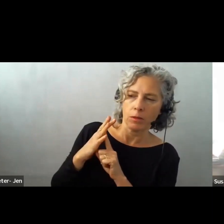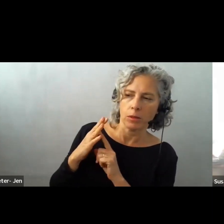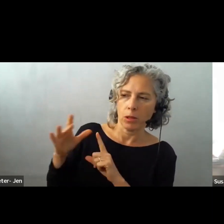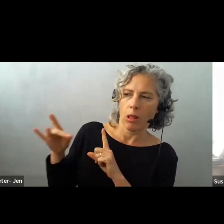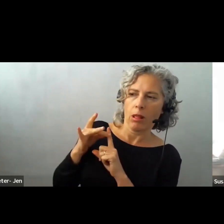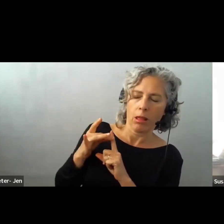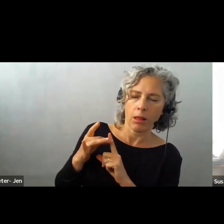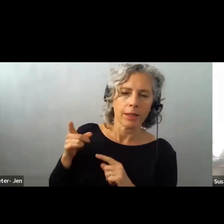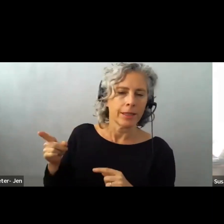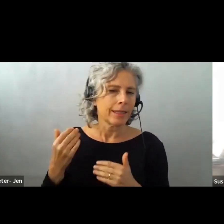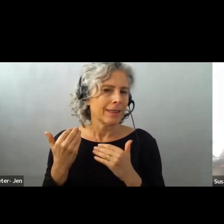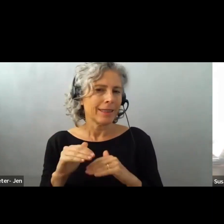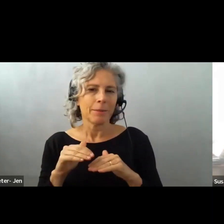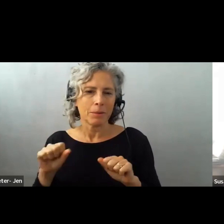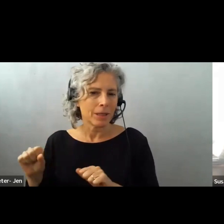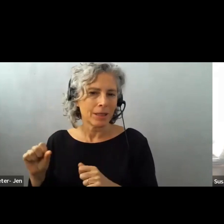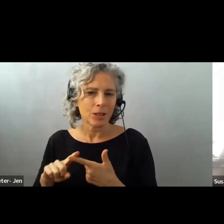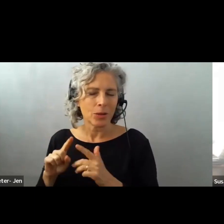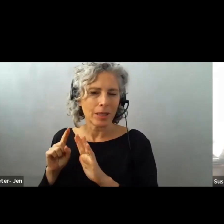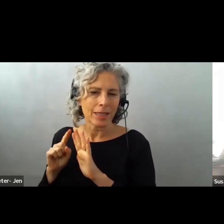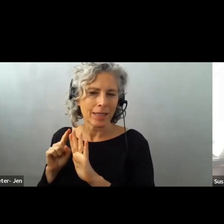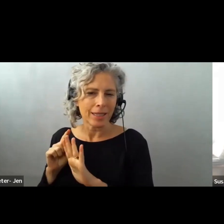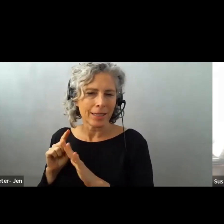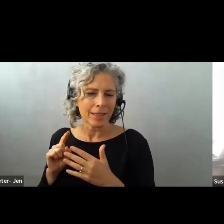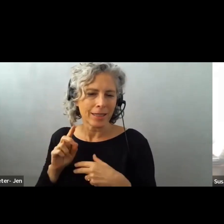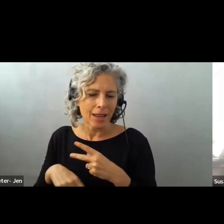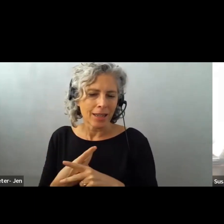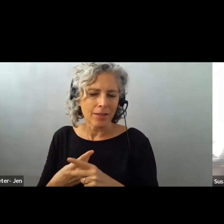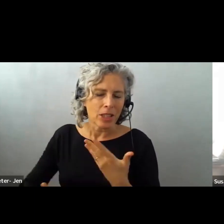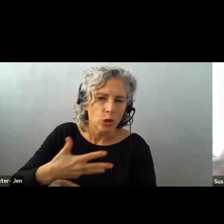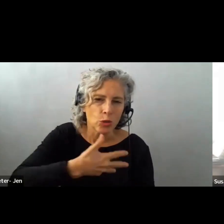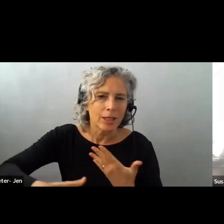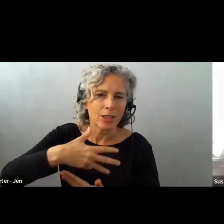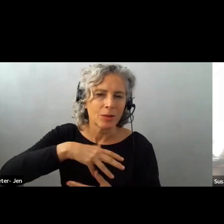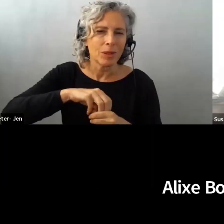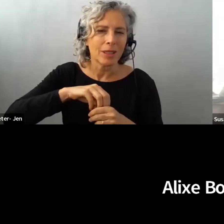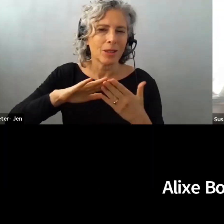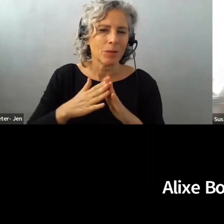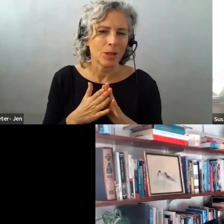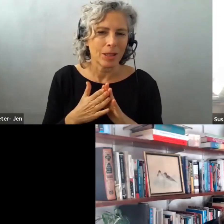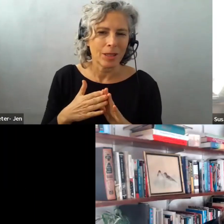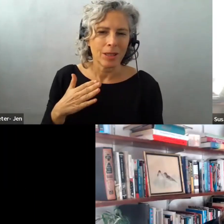ability to have his kind of interaction in the community, which was part of his daily